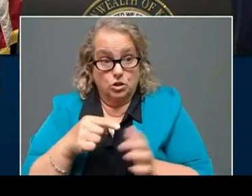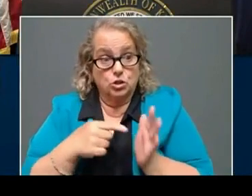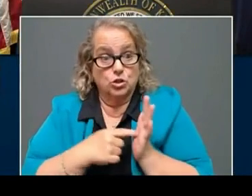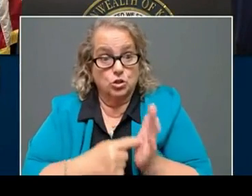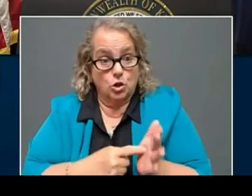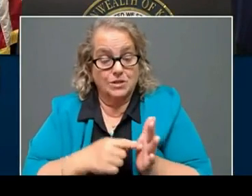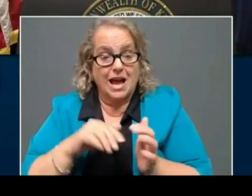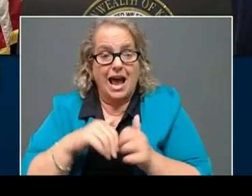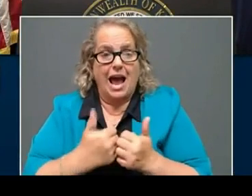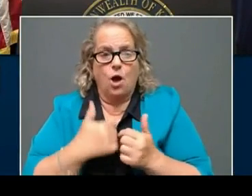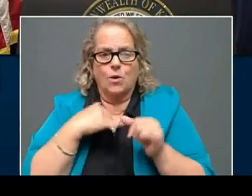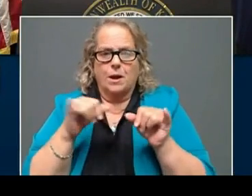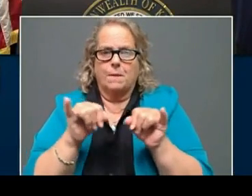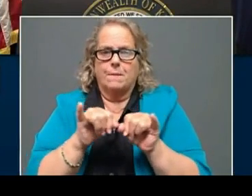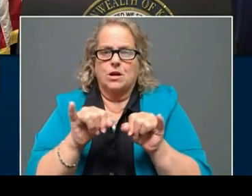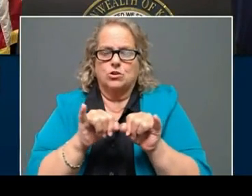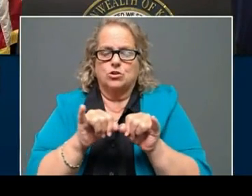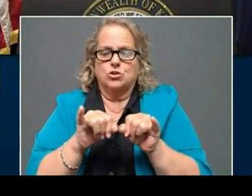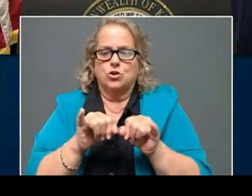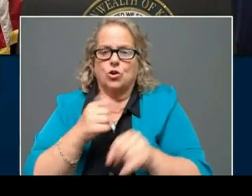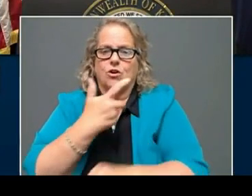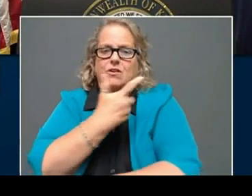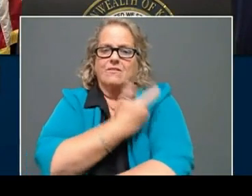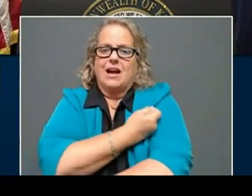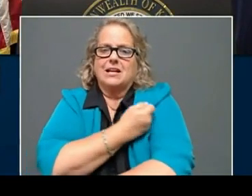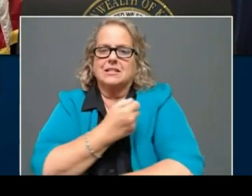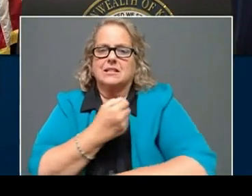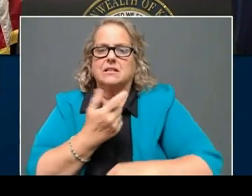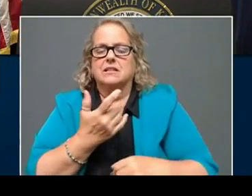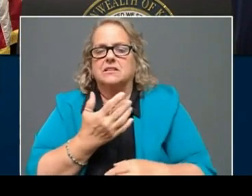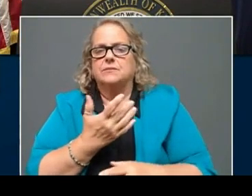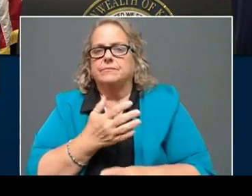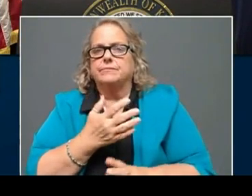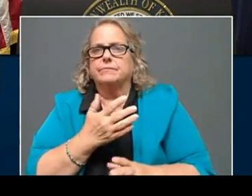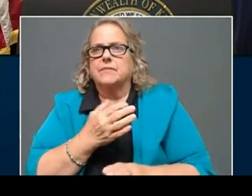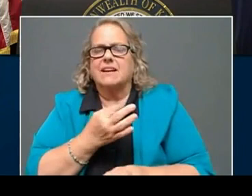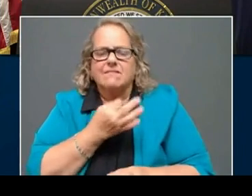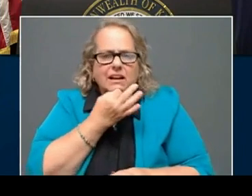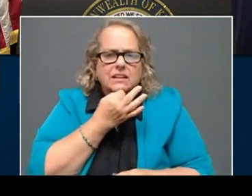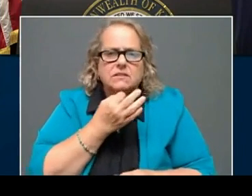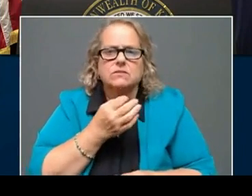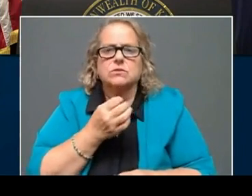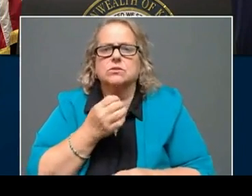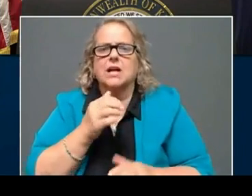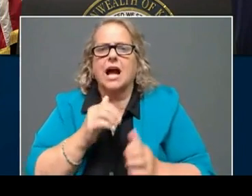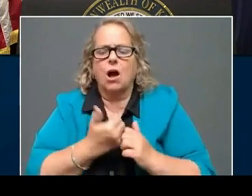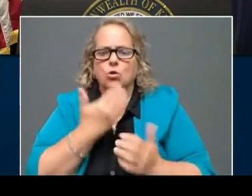vaccine effectiveness or efficacy when we do trials. So you have a placebo